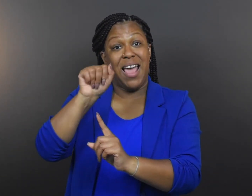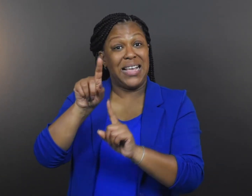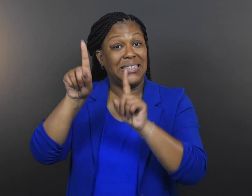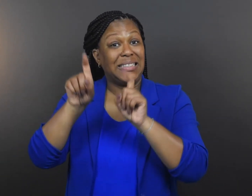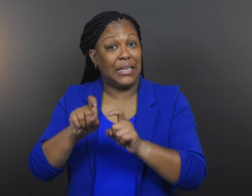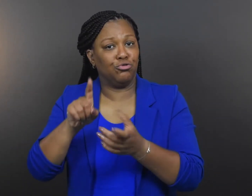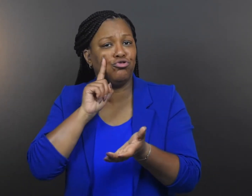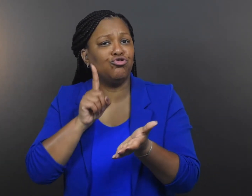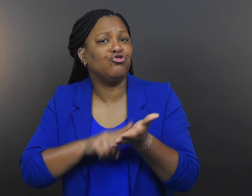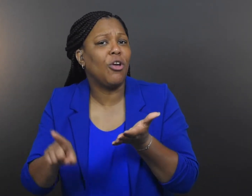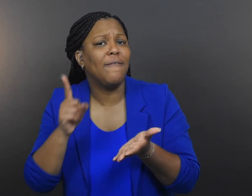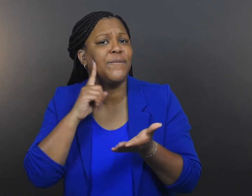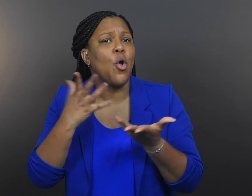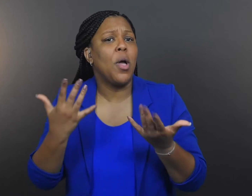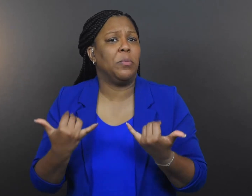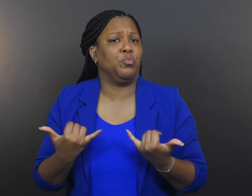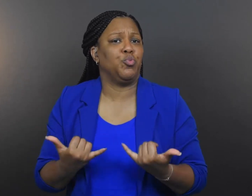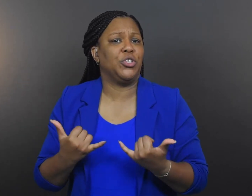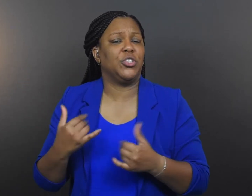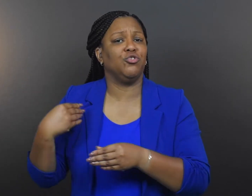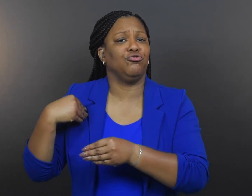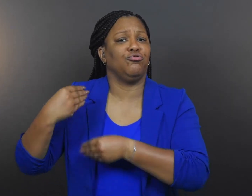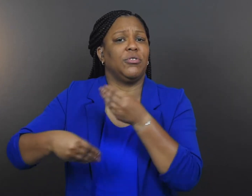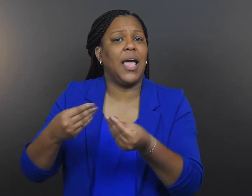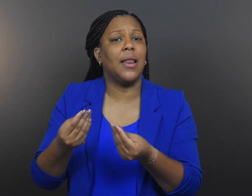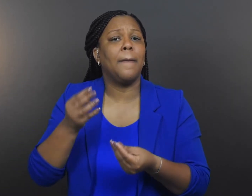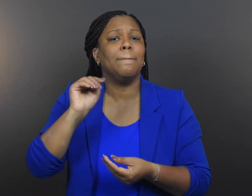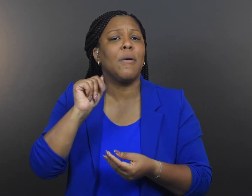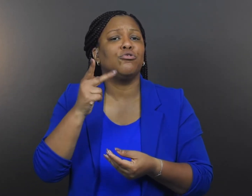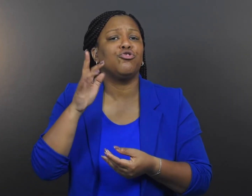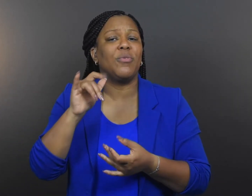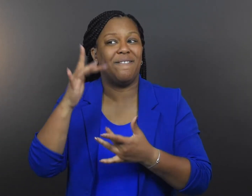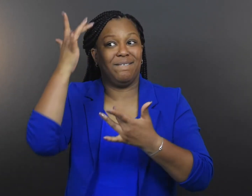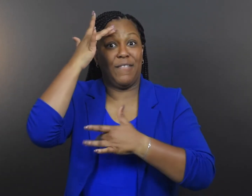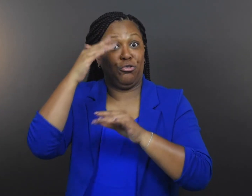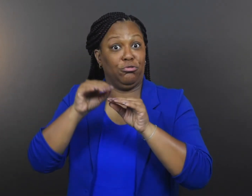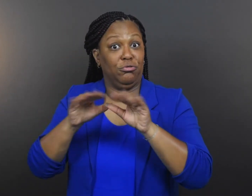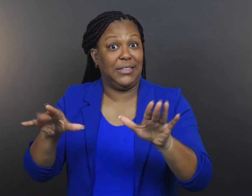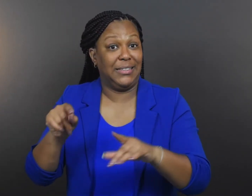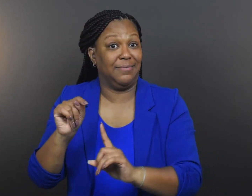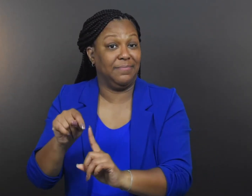The RNA tests check for the presence of genetic material of the virus.